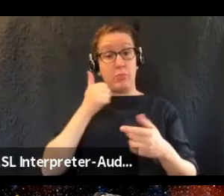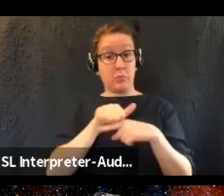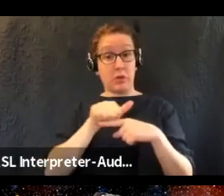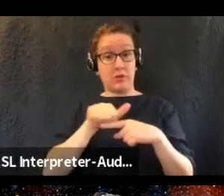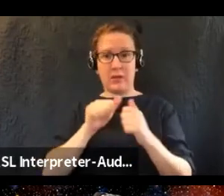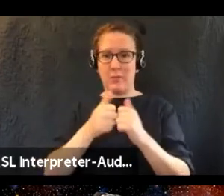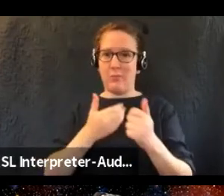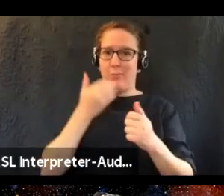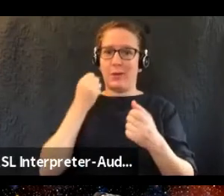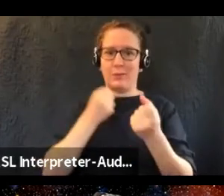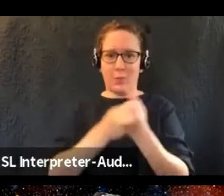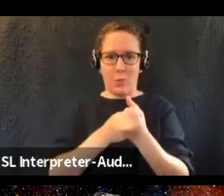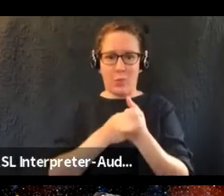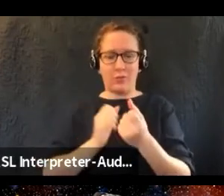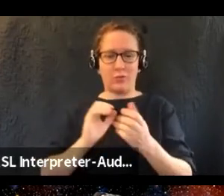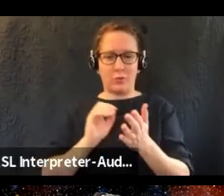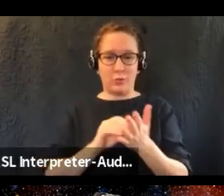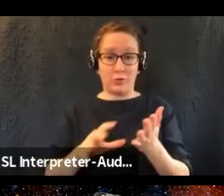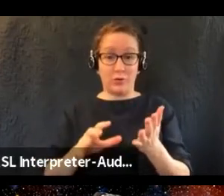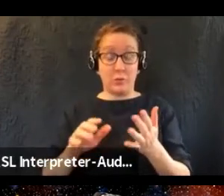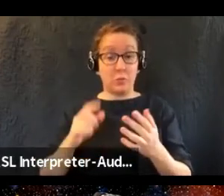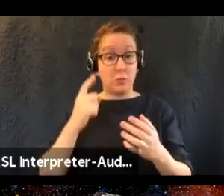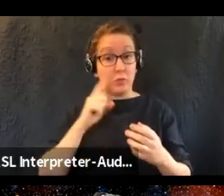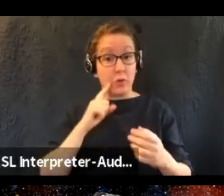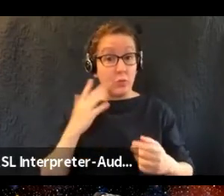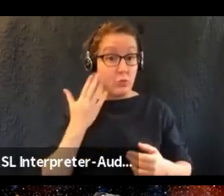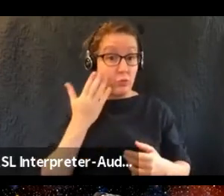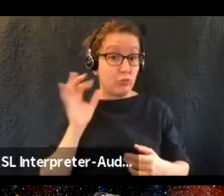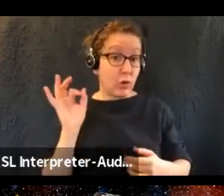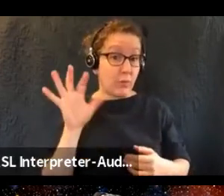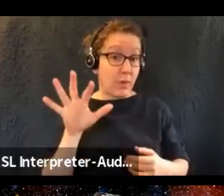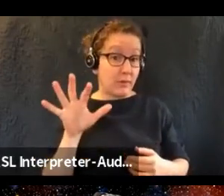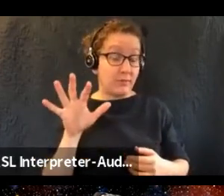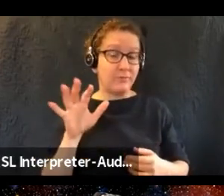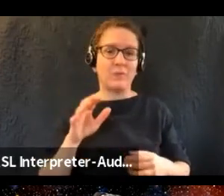One thing I always recommend is having a walk through of your physical space.